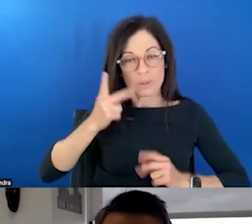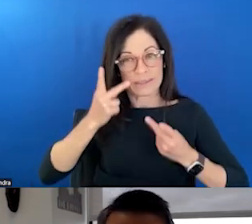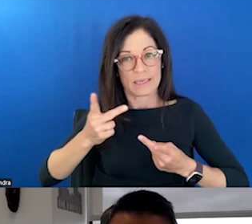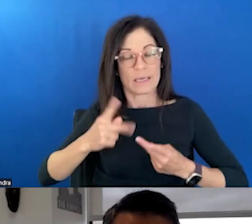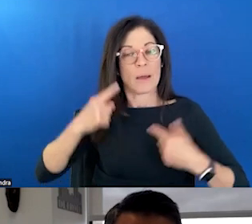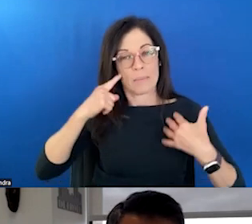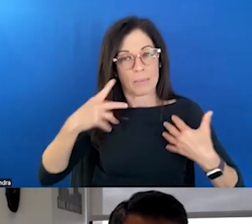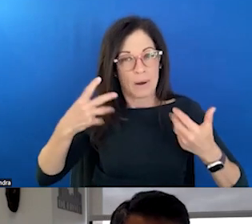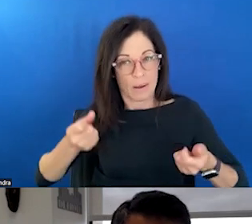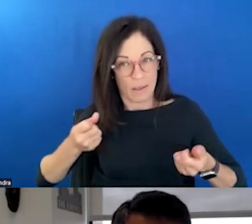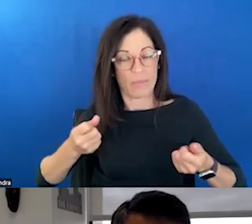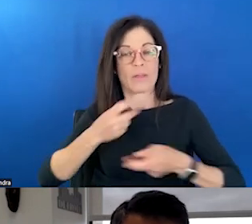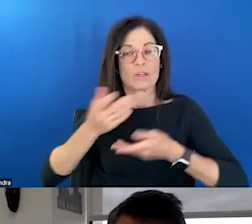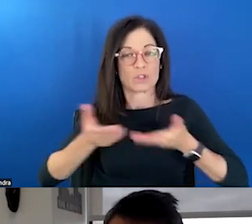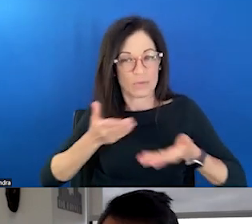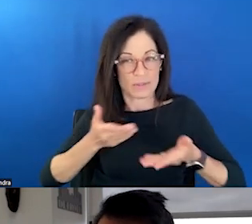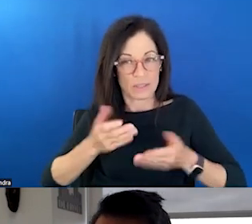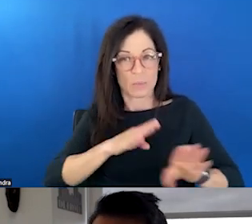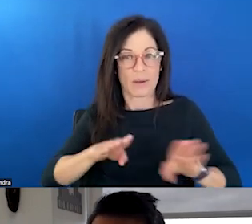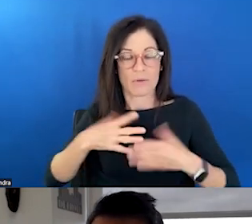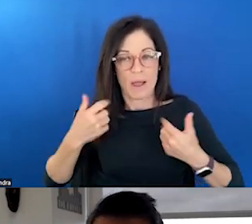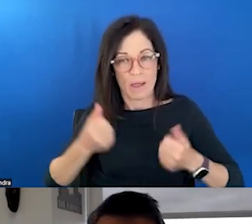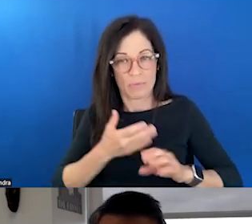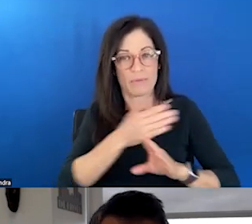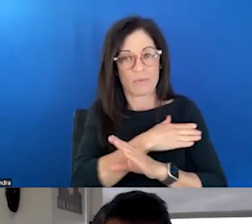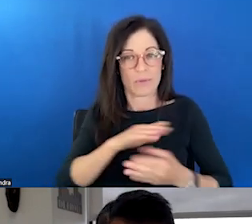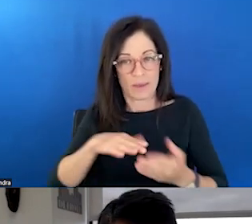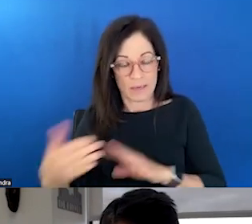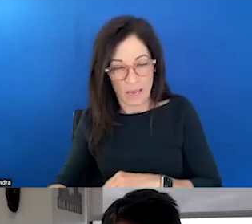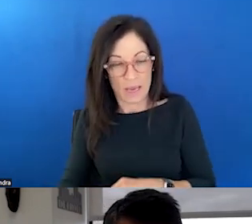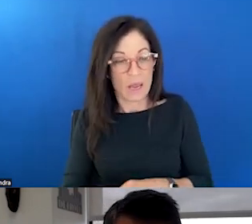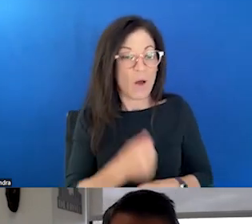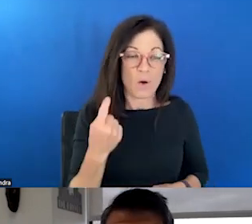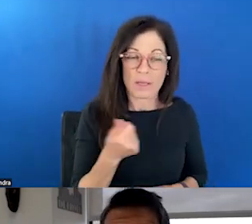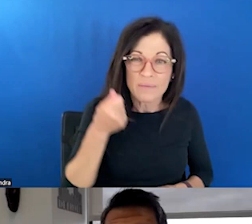ONLY 5% OF PEOPLE GET TO IN-PATIENT PSYCHIATRY.